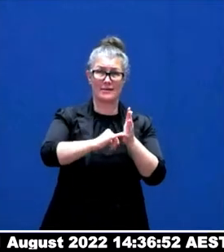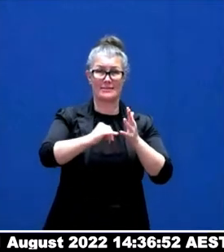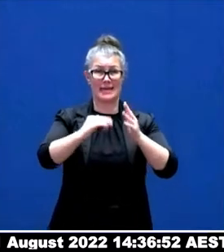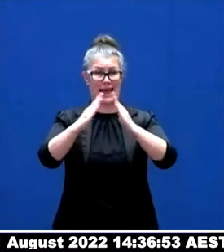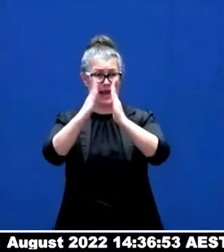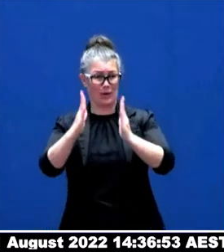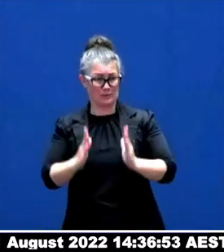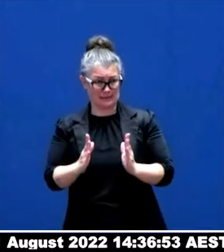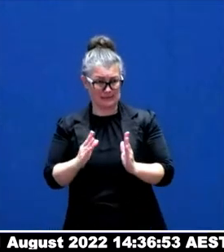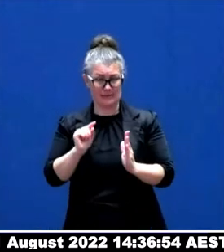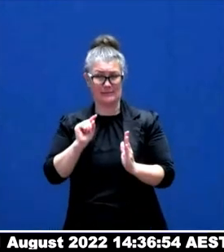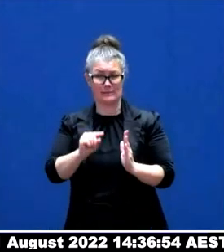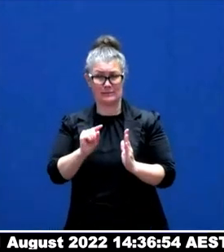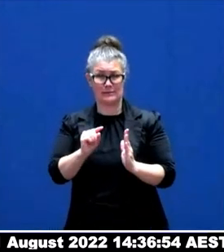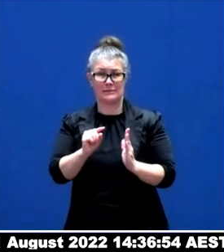Mitchell said that that would be a question for the NDIA.